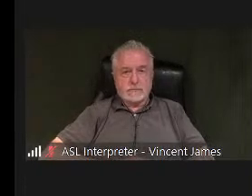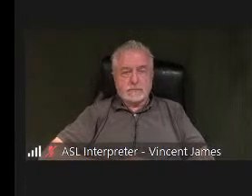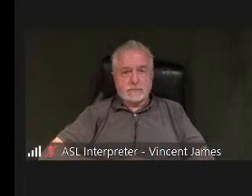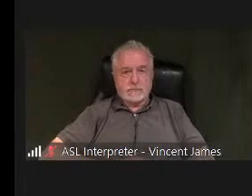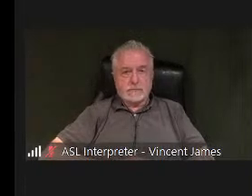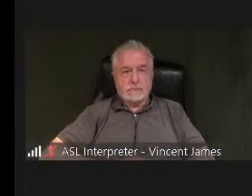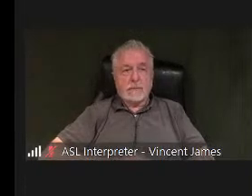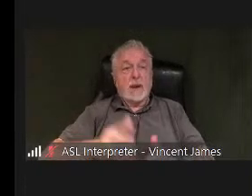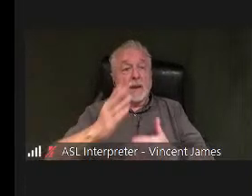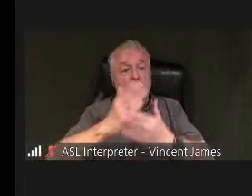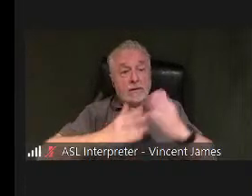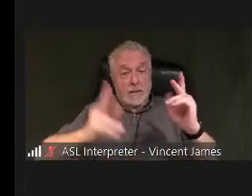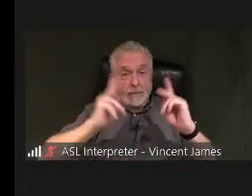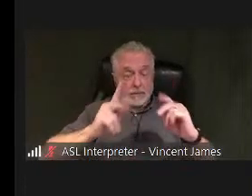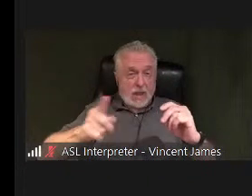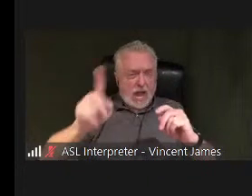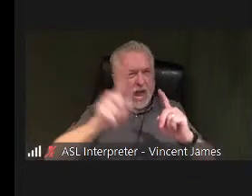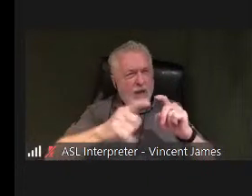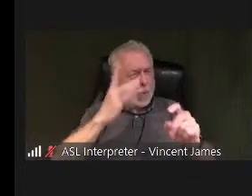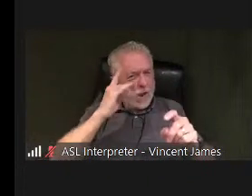Some people ask, why do we have to use a mosque?